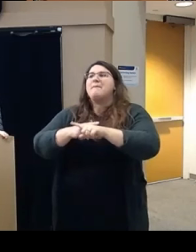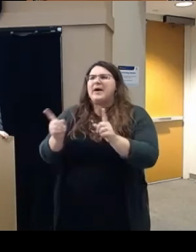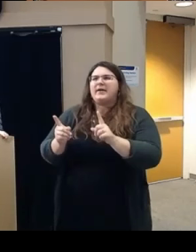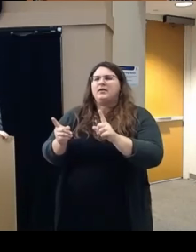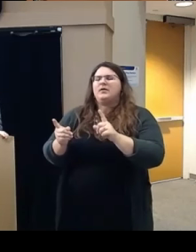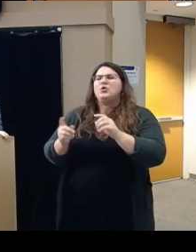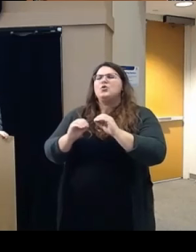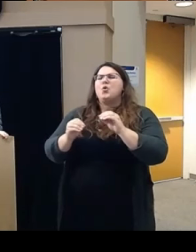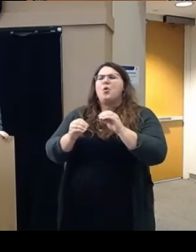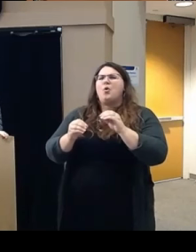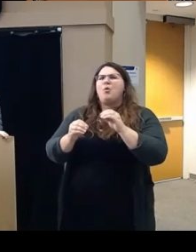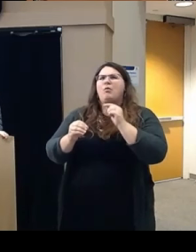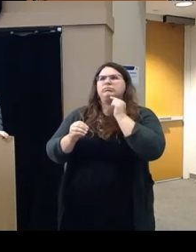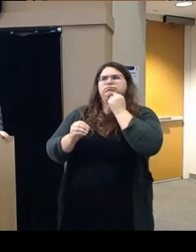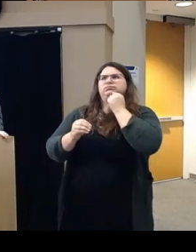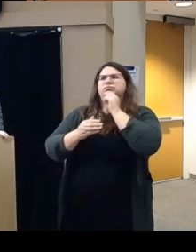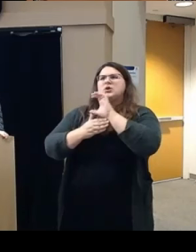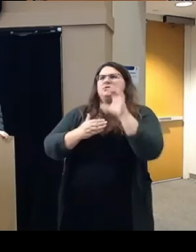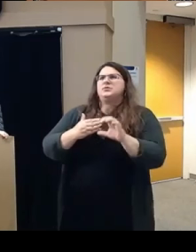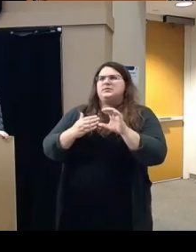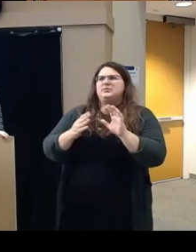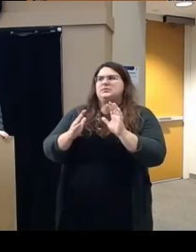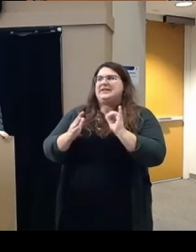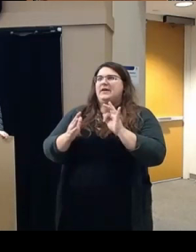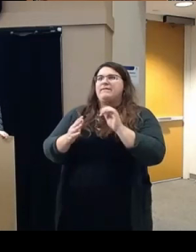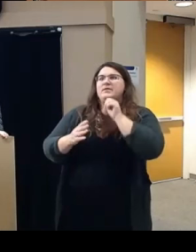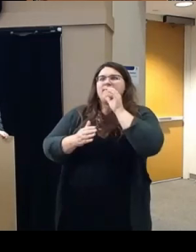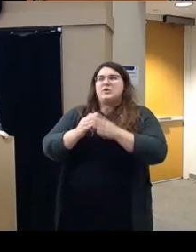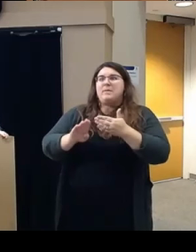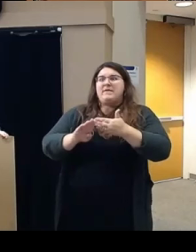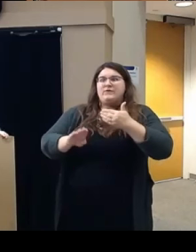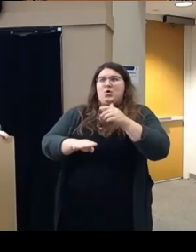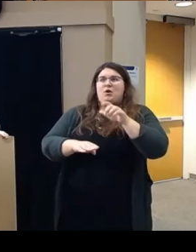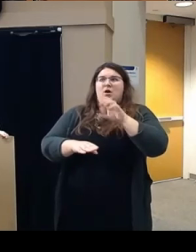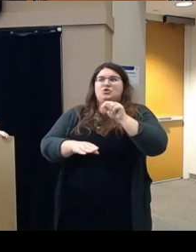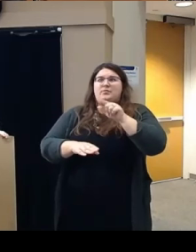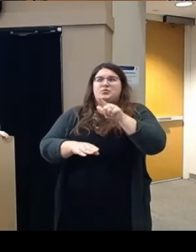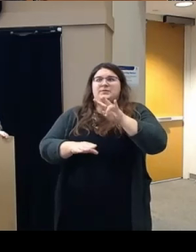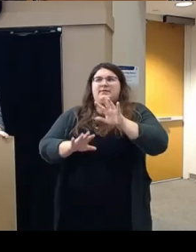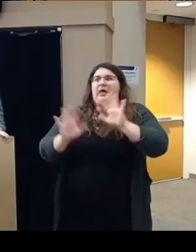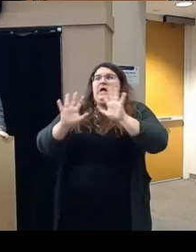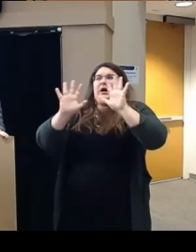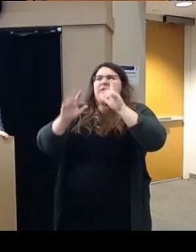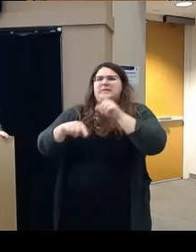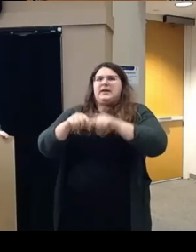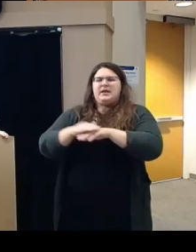training all right so the next part of my presentation are some broad overview